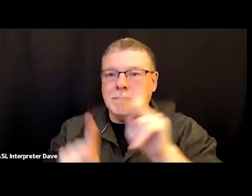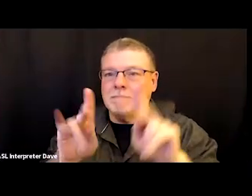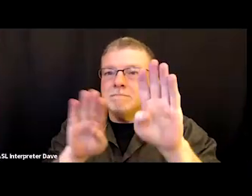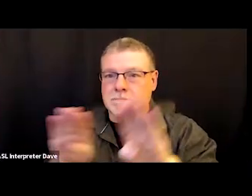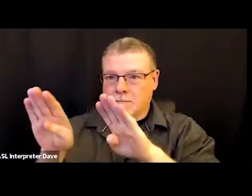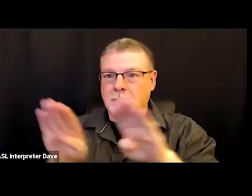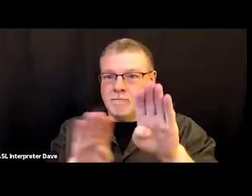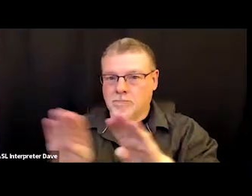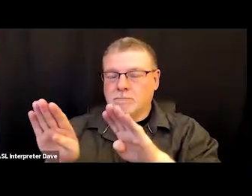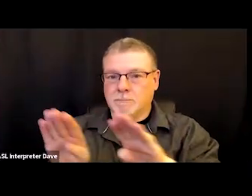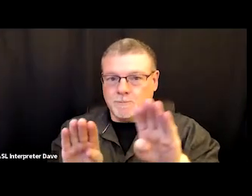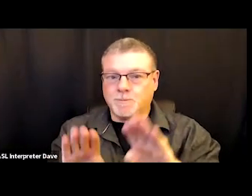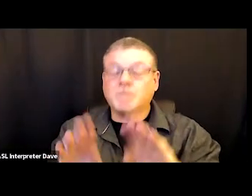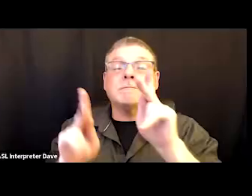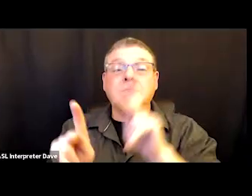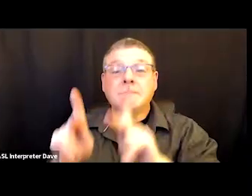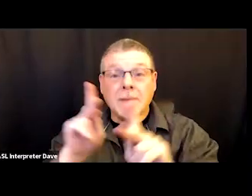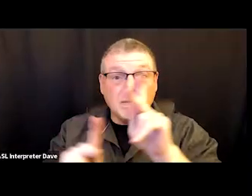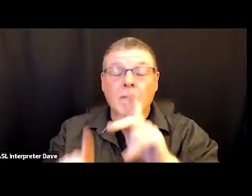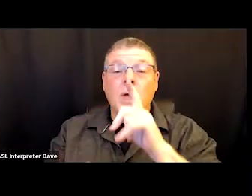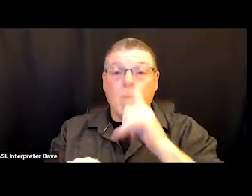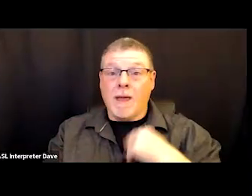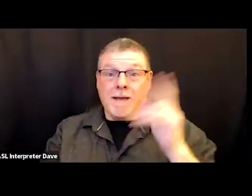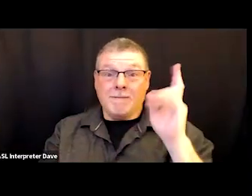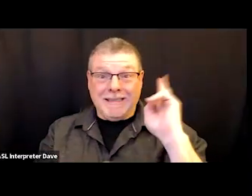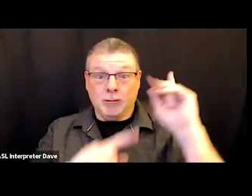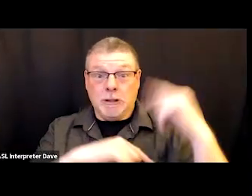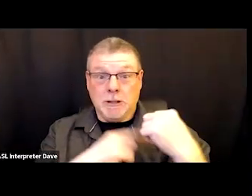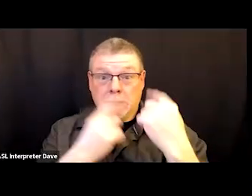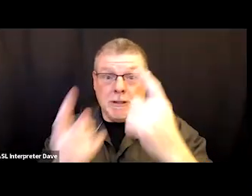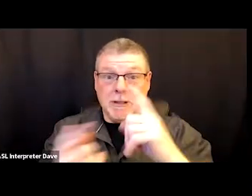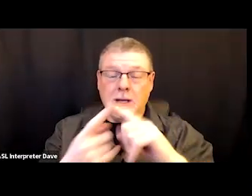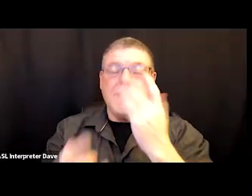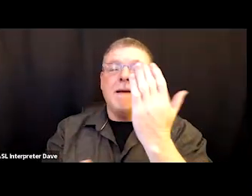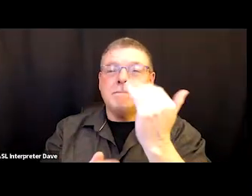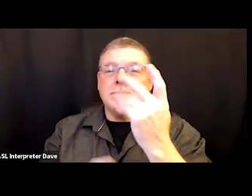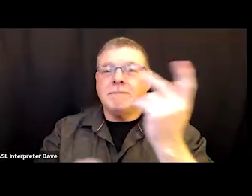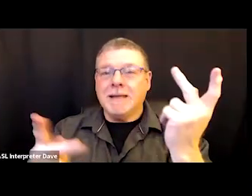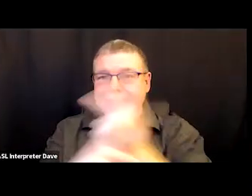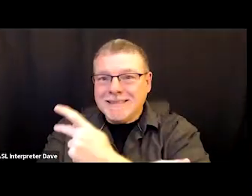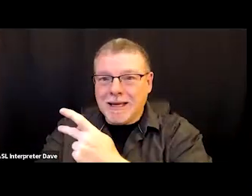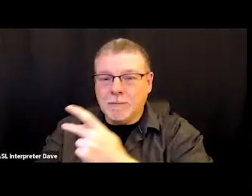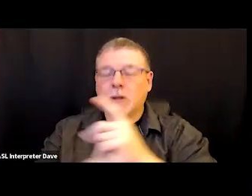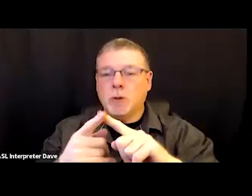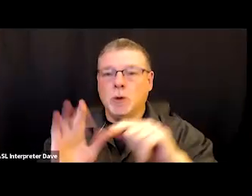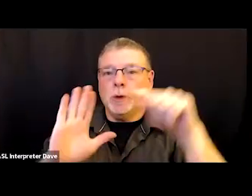And so individuals that have a history of trauma are 15 times more likely to commit suicide